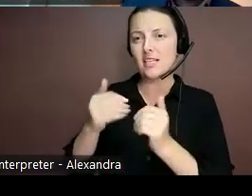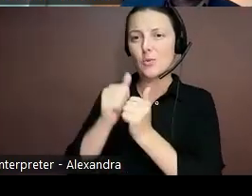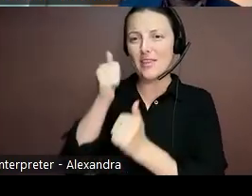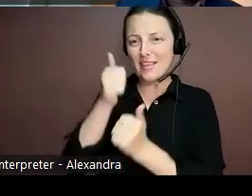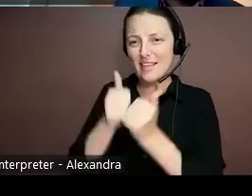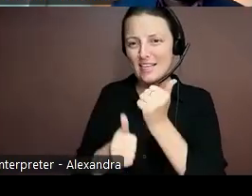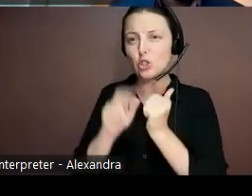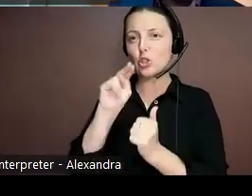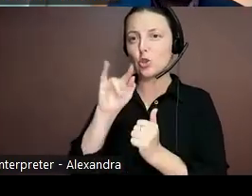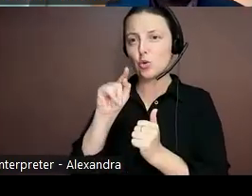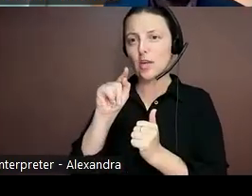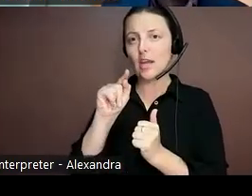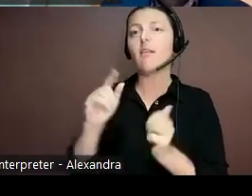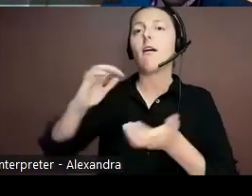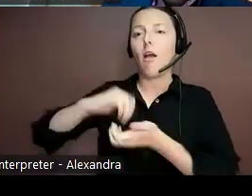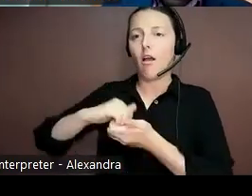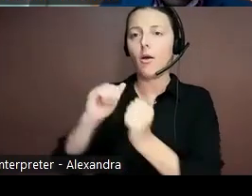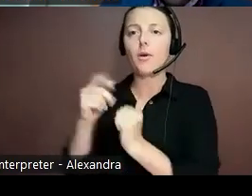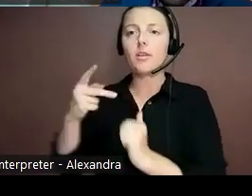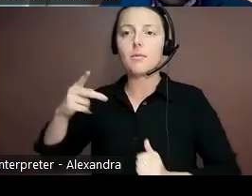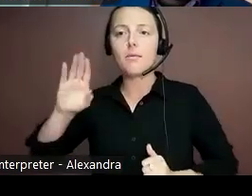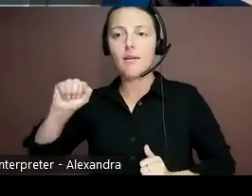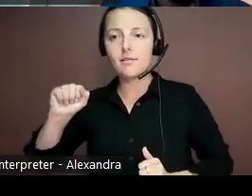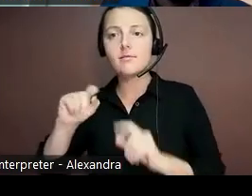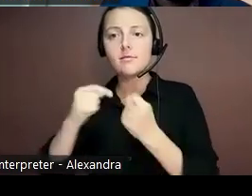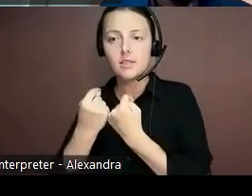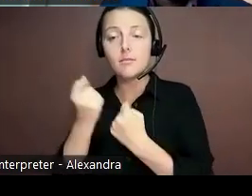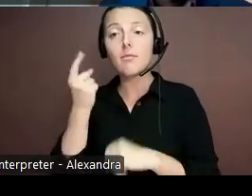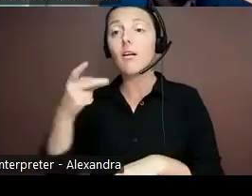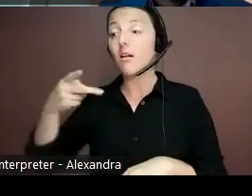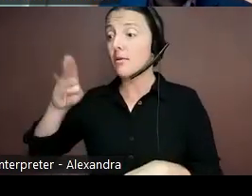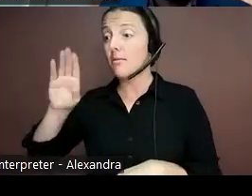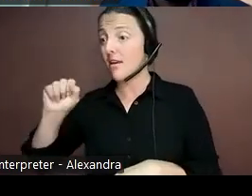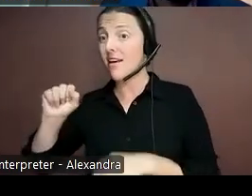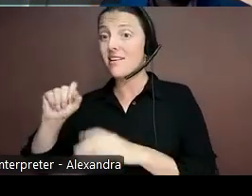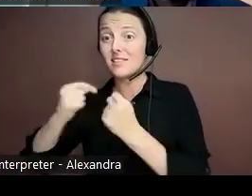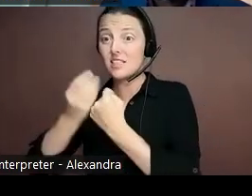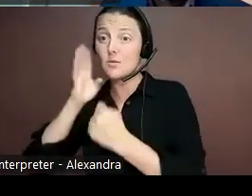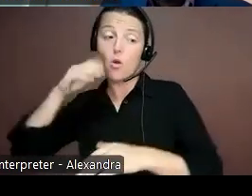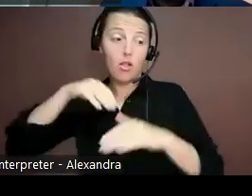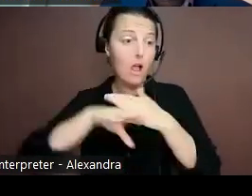uh that includes like the PBS team comes in they brief their expertise uh they tell us what to do